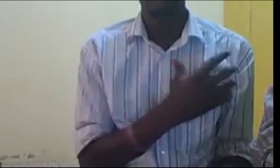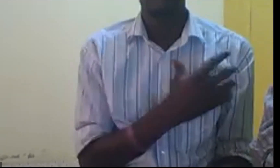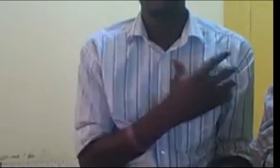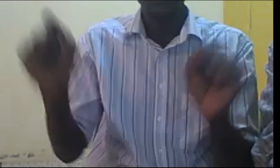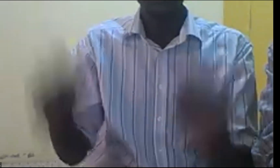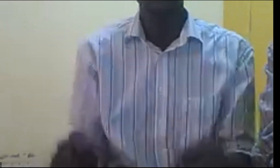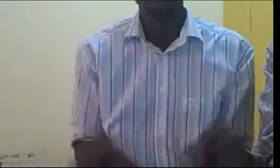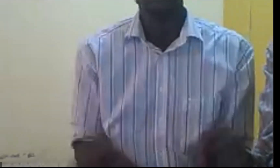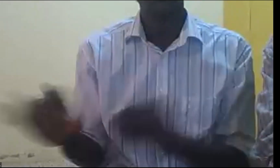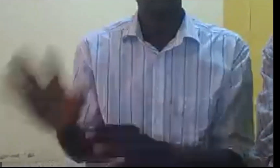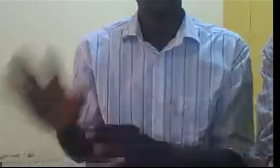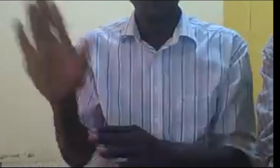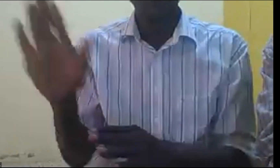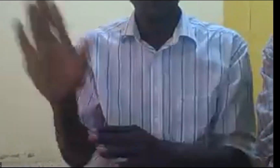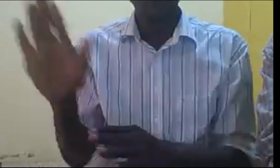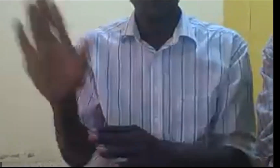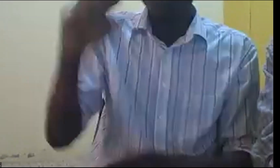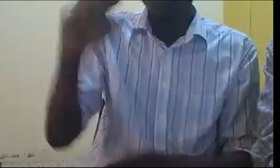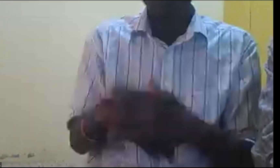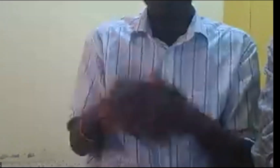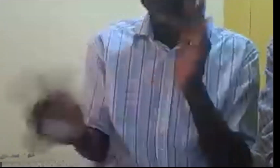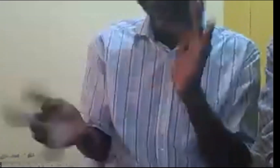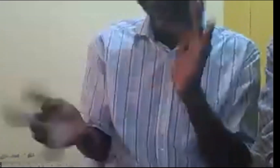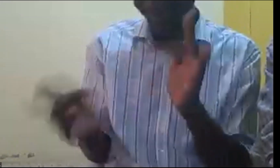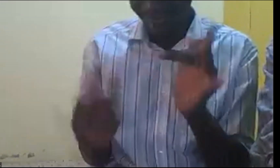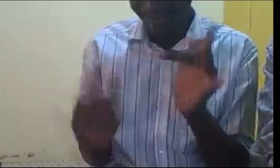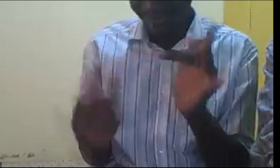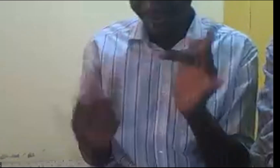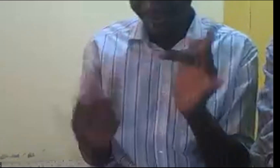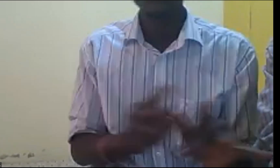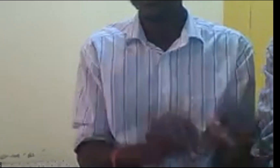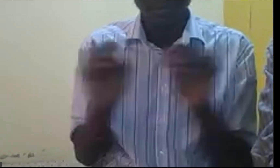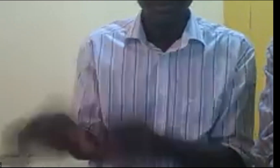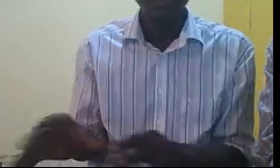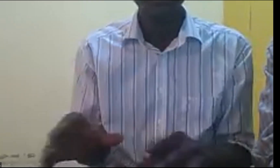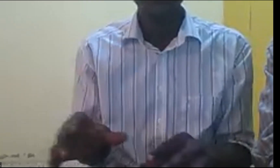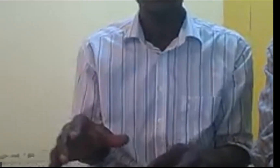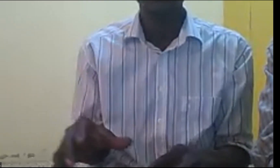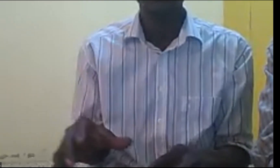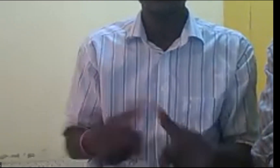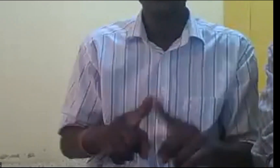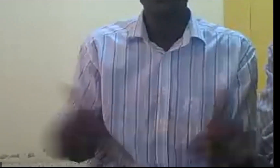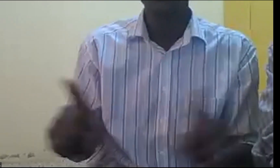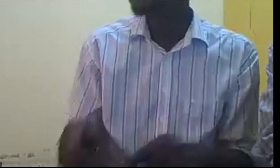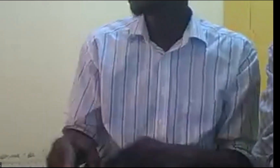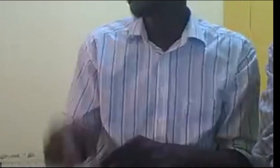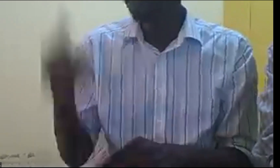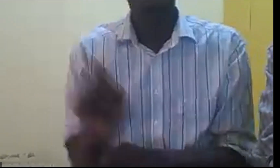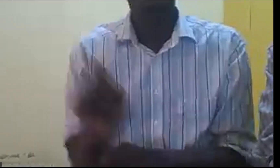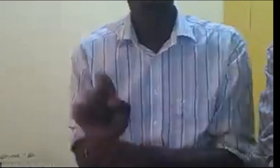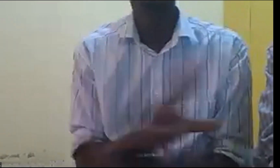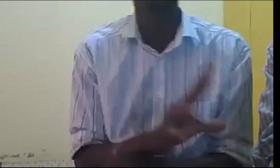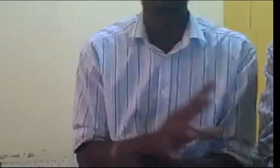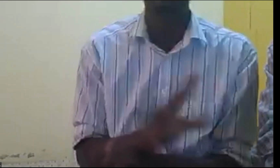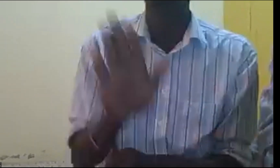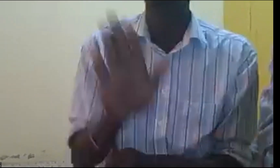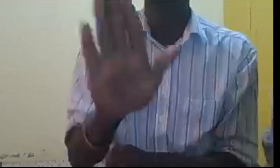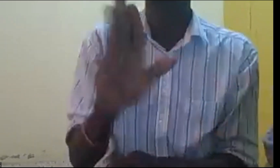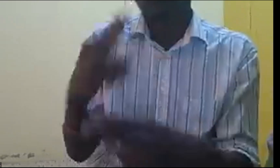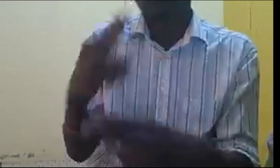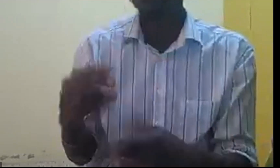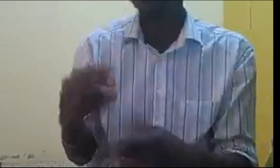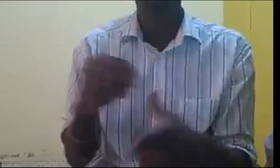And the team that right on this call. I am so grateful that this year we are talking.